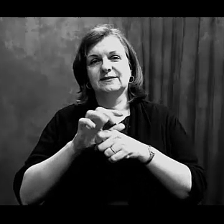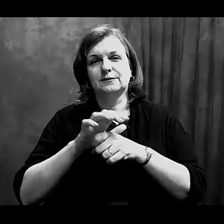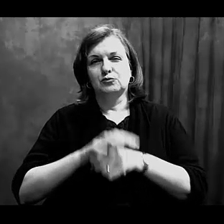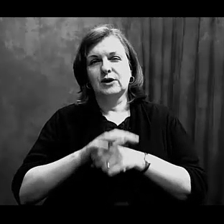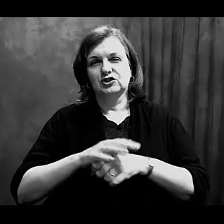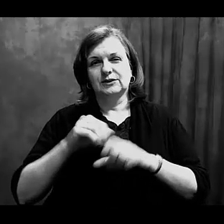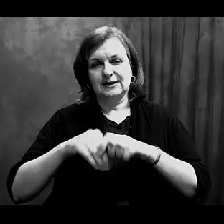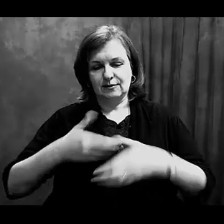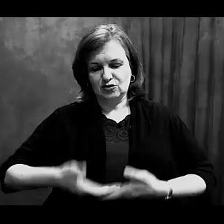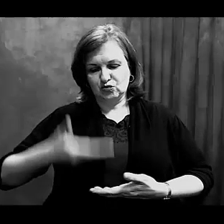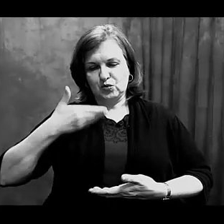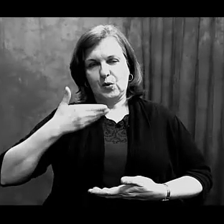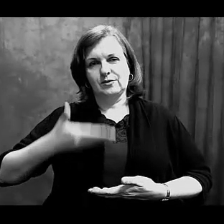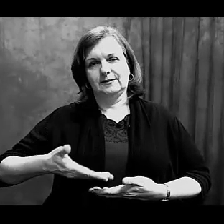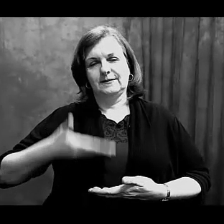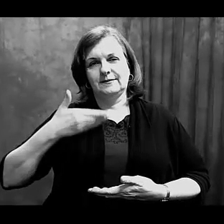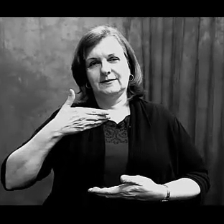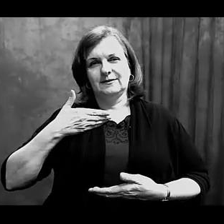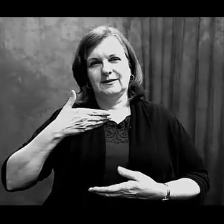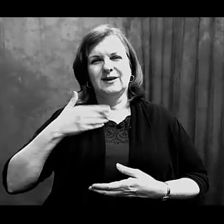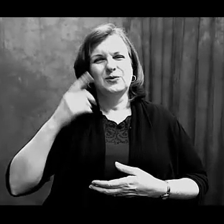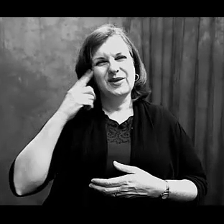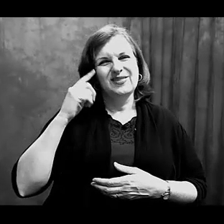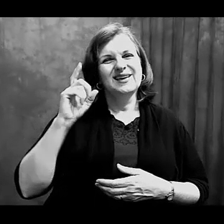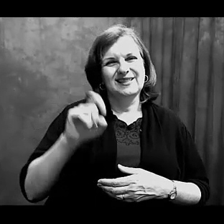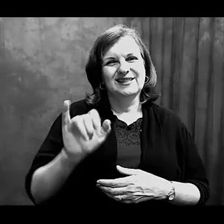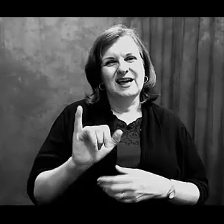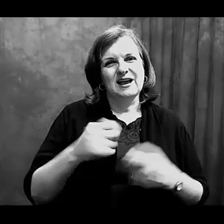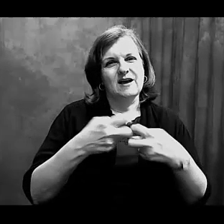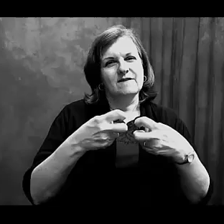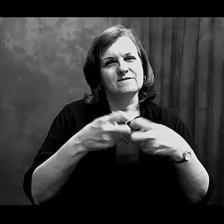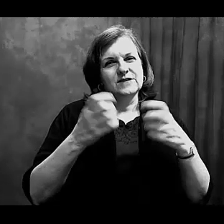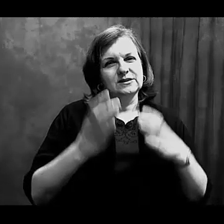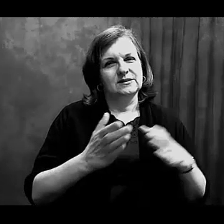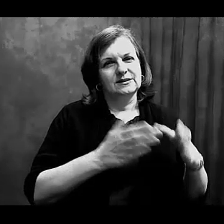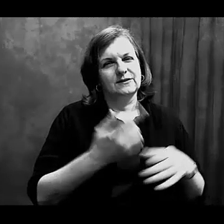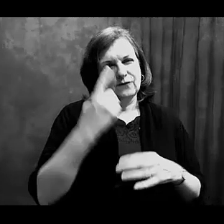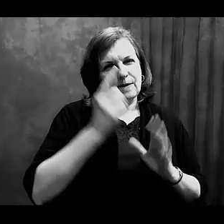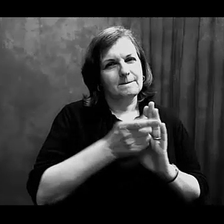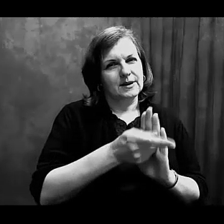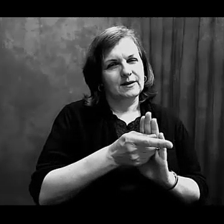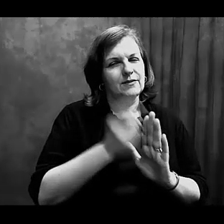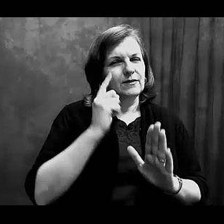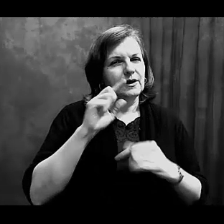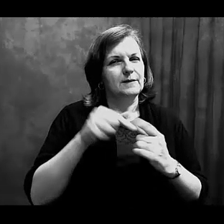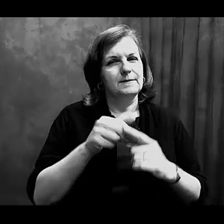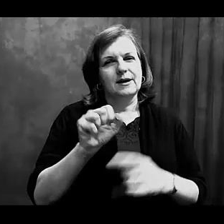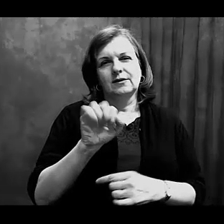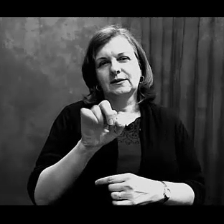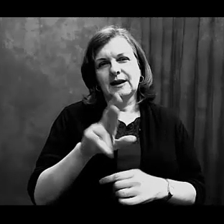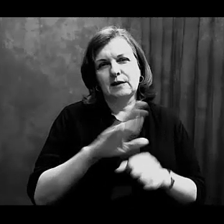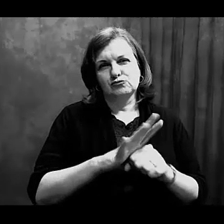so we're going to have to think like physicists for a few minutes and think about air pressure and what that means